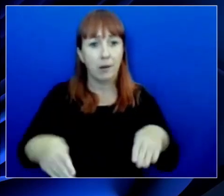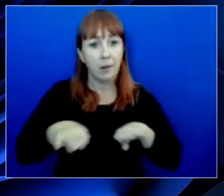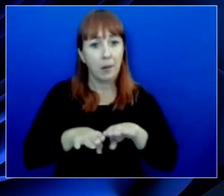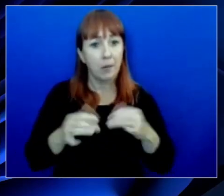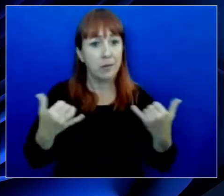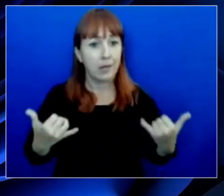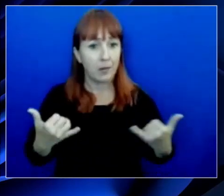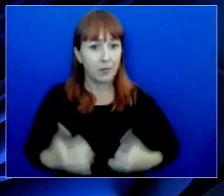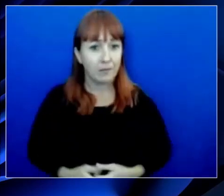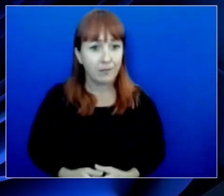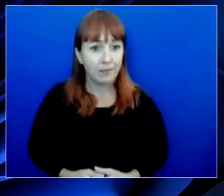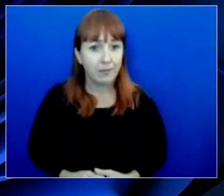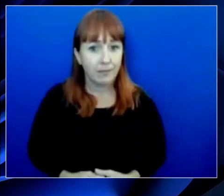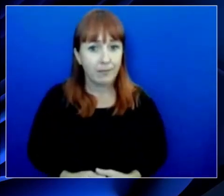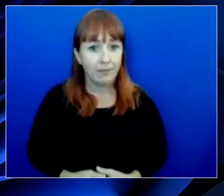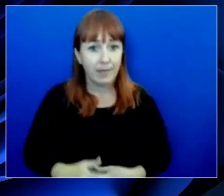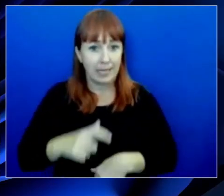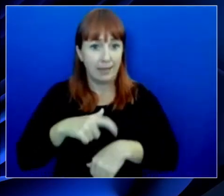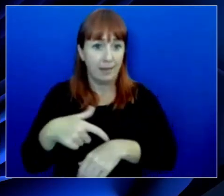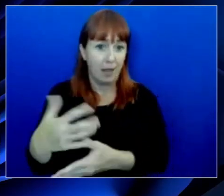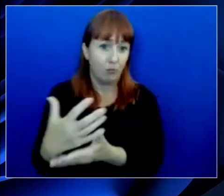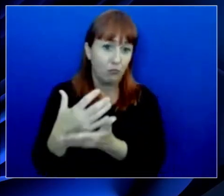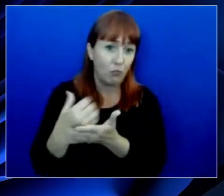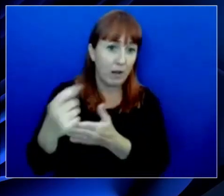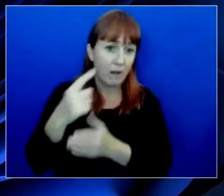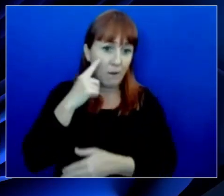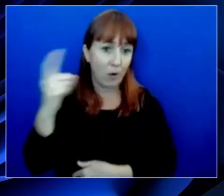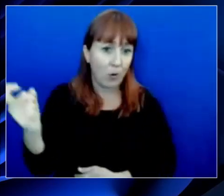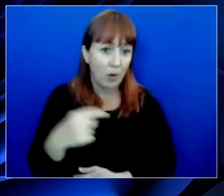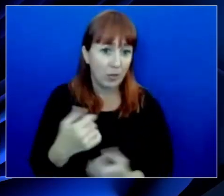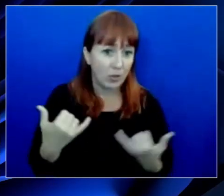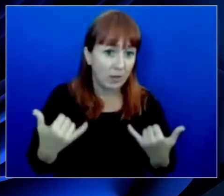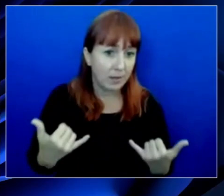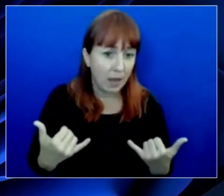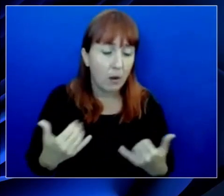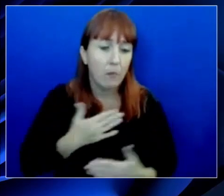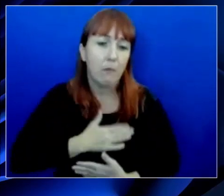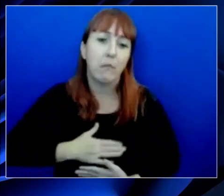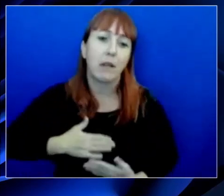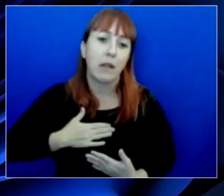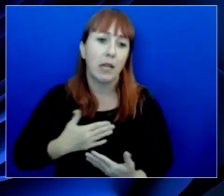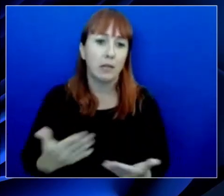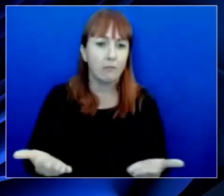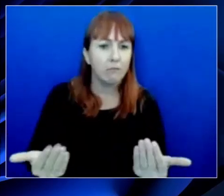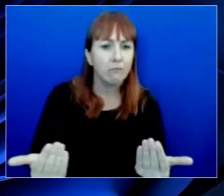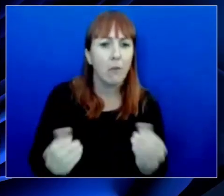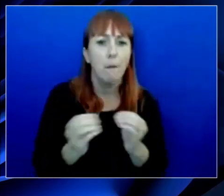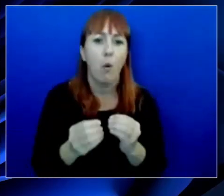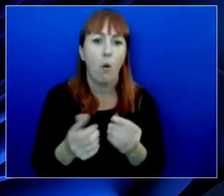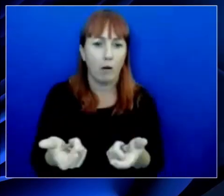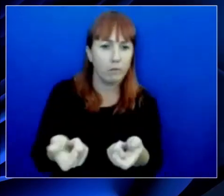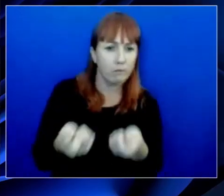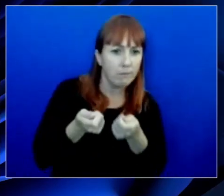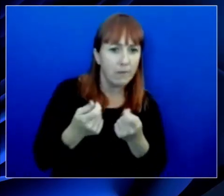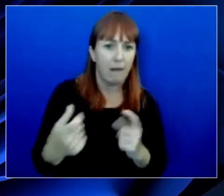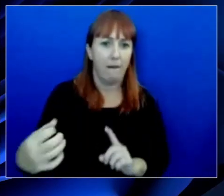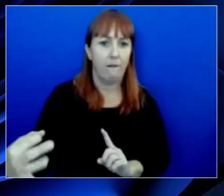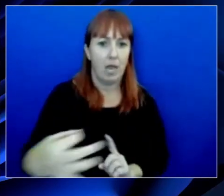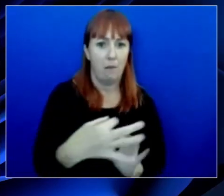That's about all the time we have for questions. Please continue to send us feedback like the all the